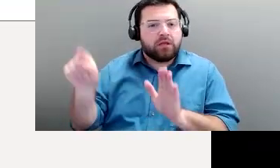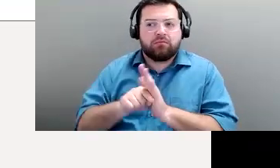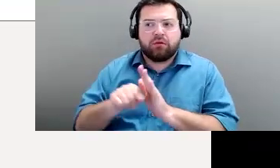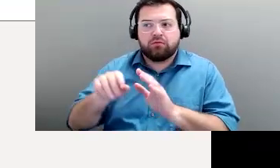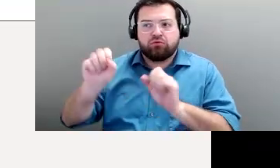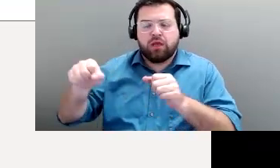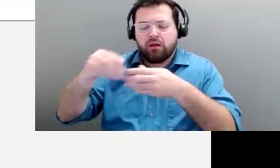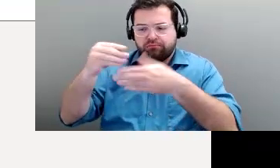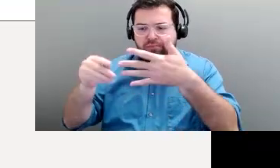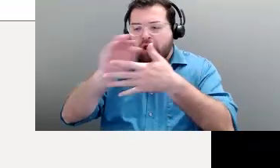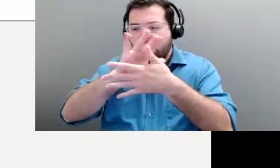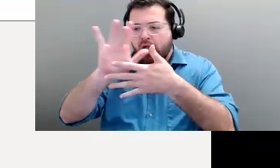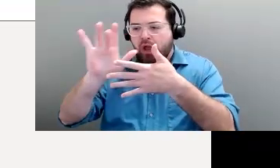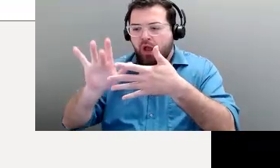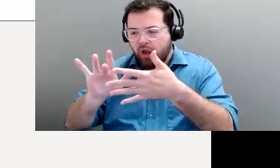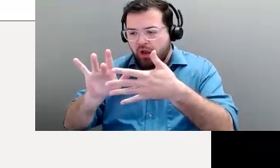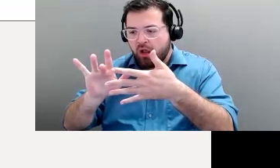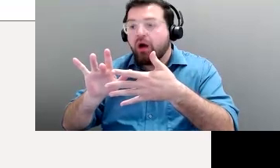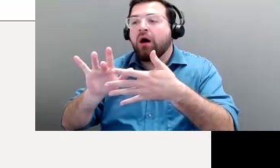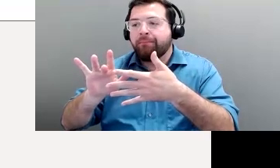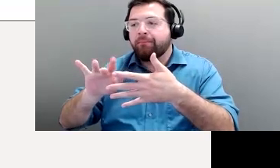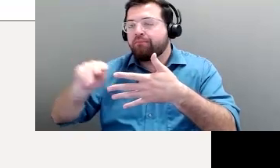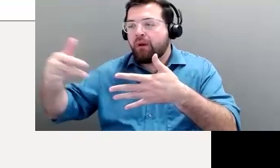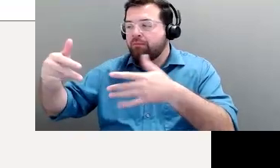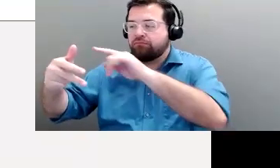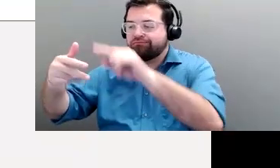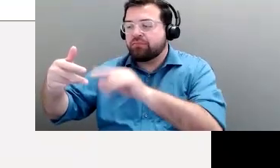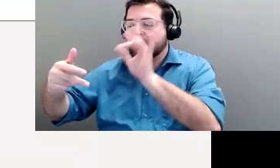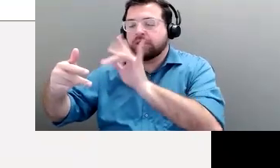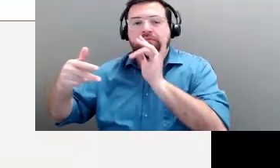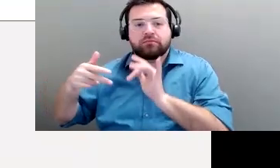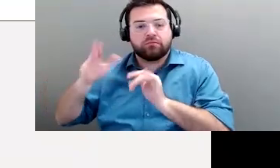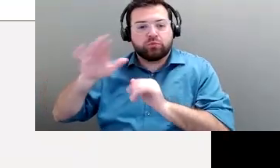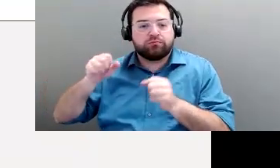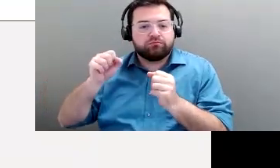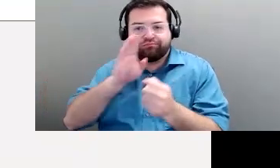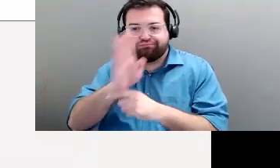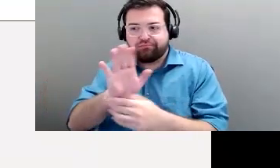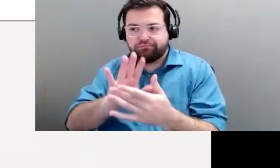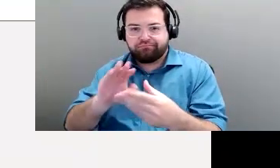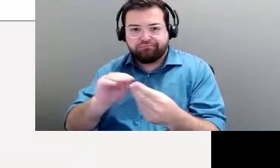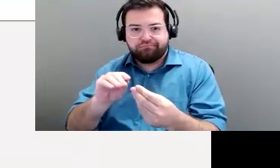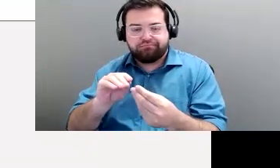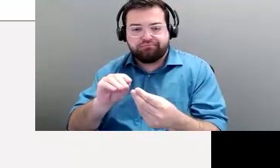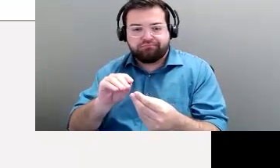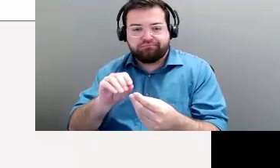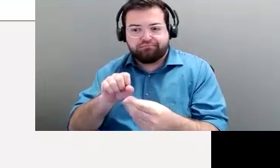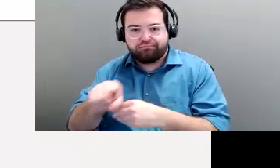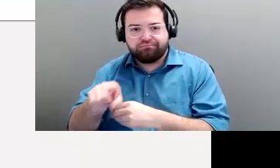and select the three dots to message students who. And so if you notice, you know, there's quite a few students